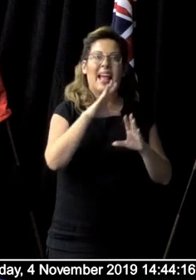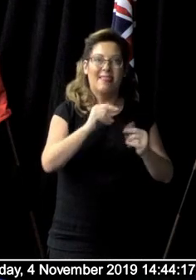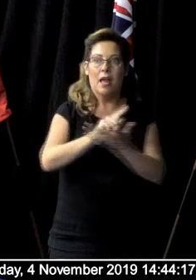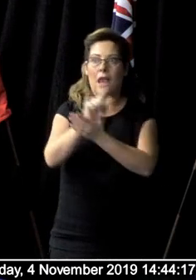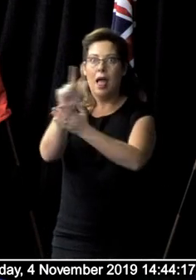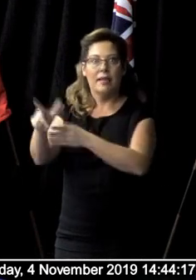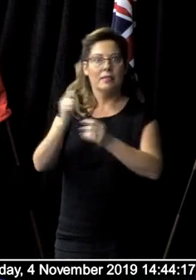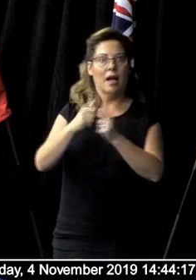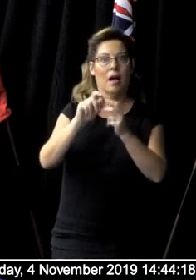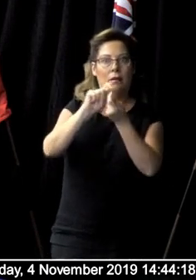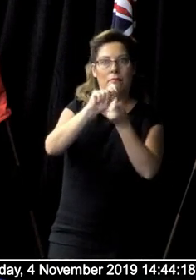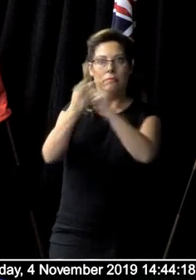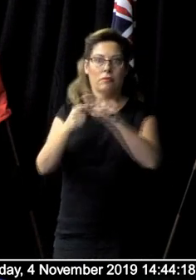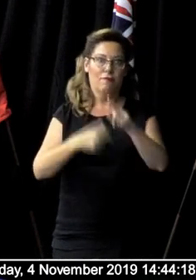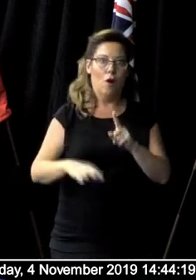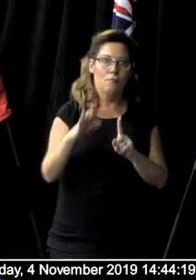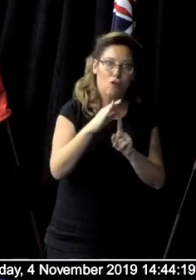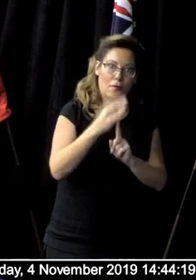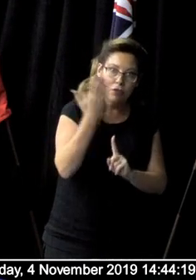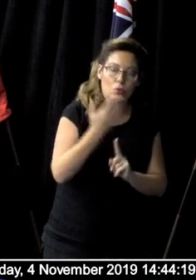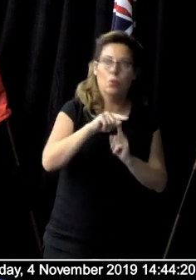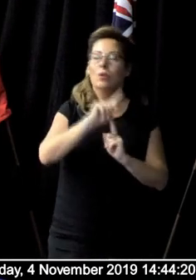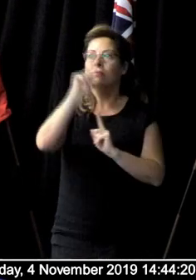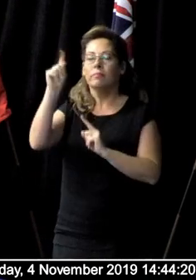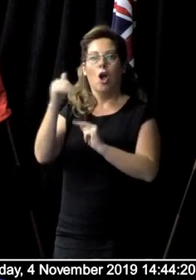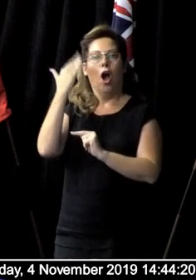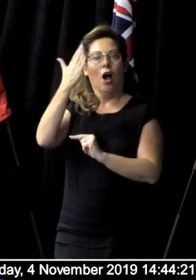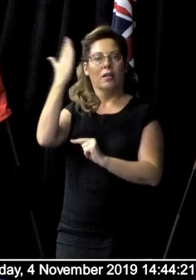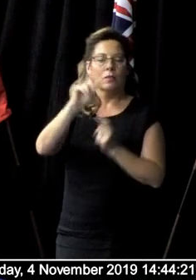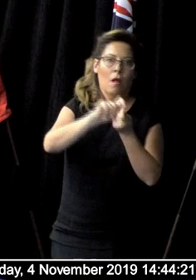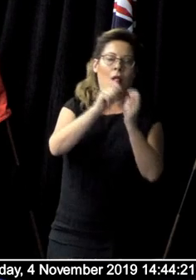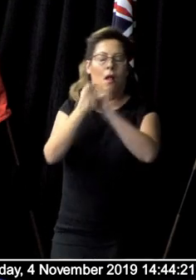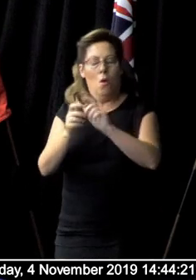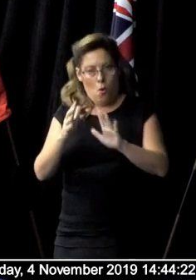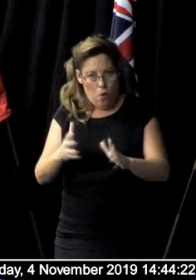So I think that’s a time when, again, the expectation that students with disability